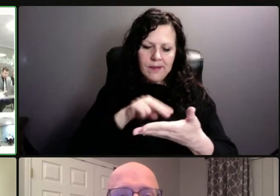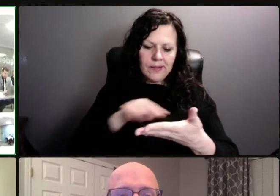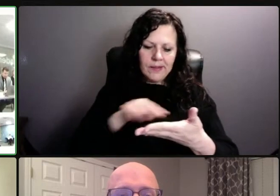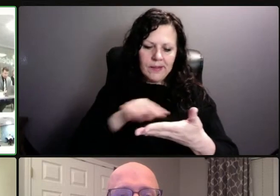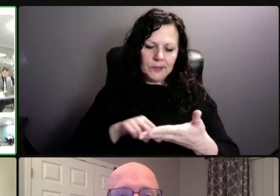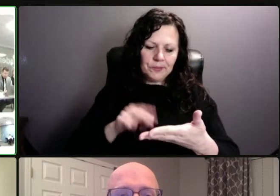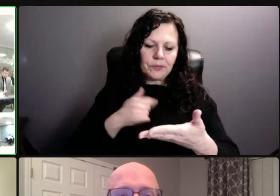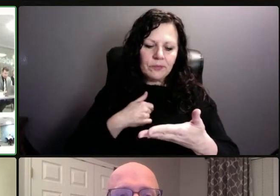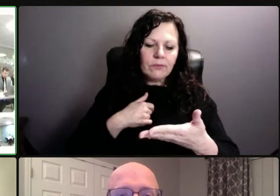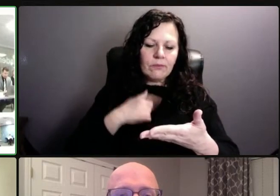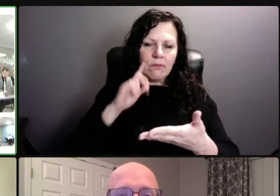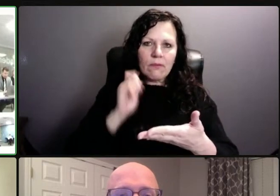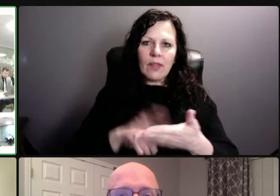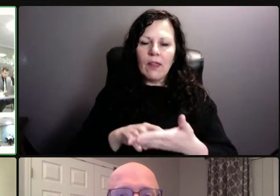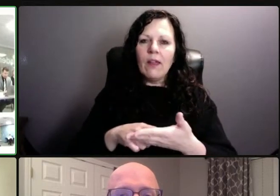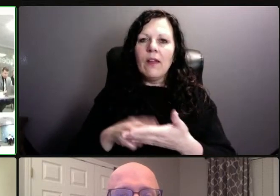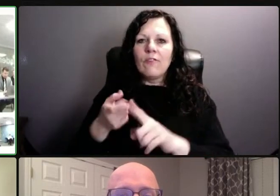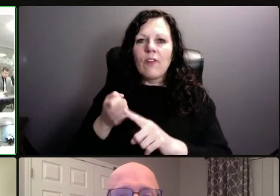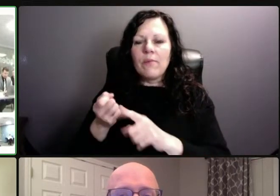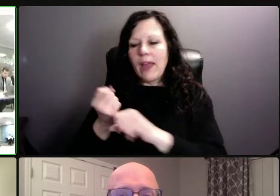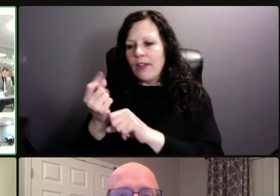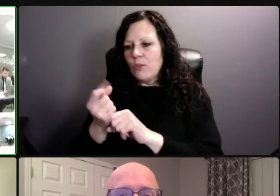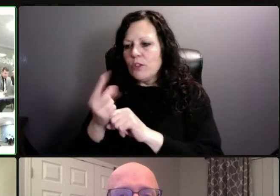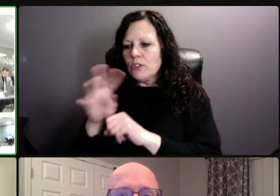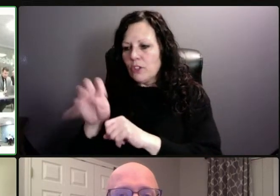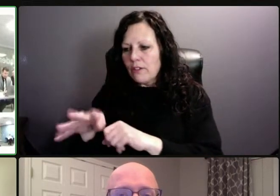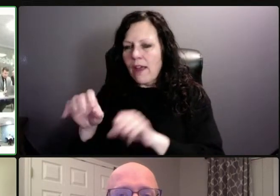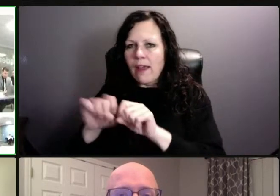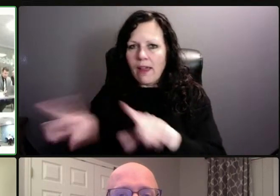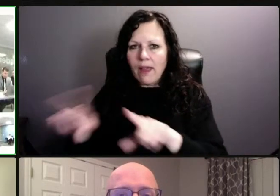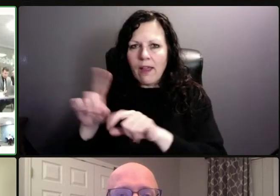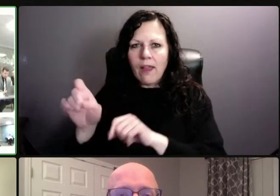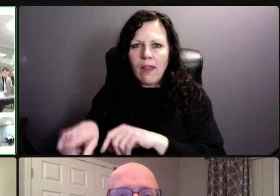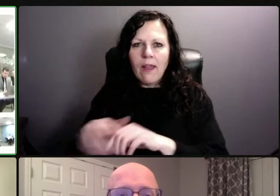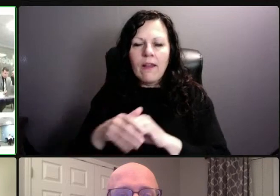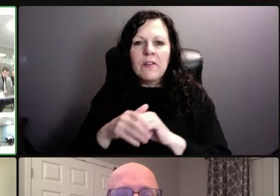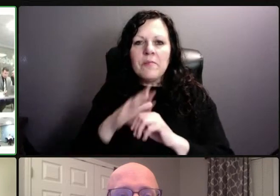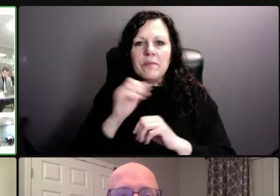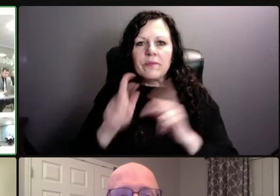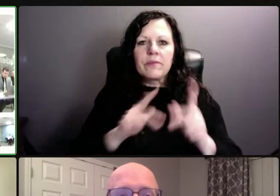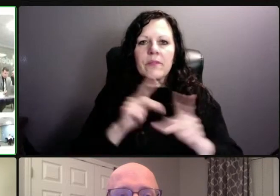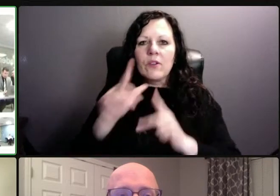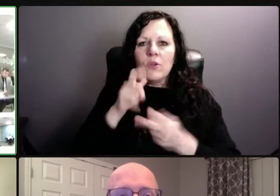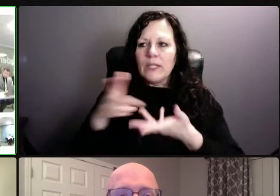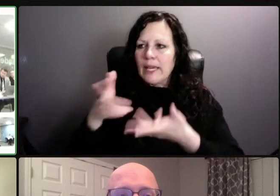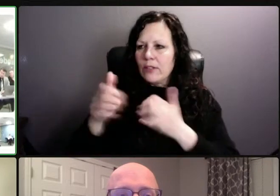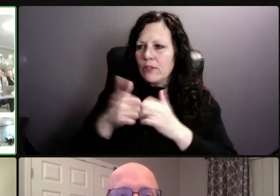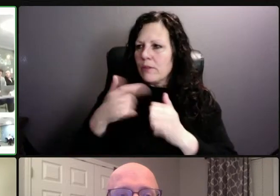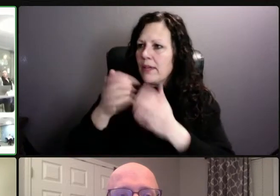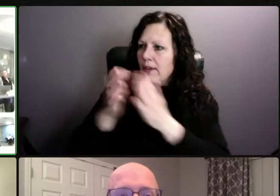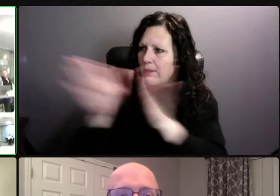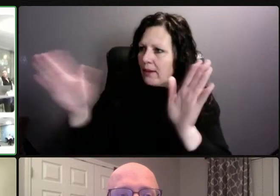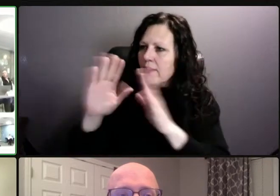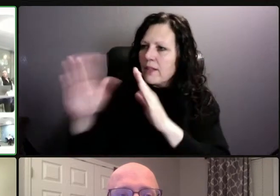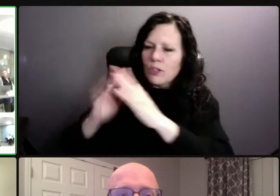THE PAYROLL TAX.